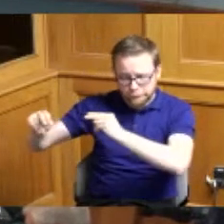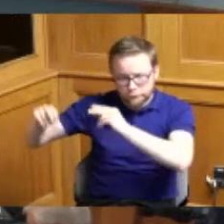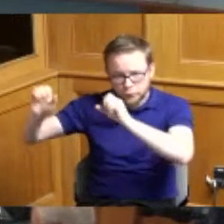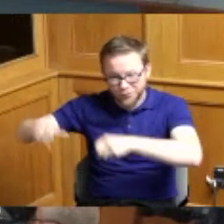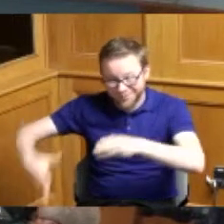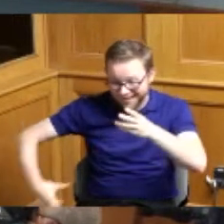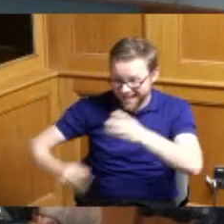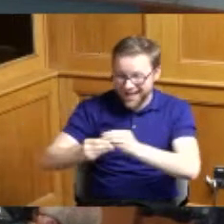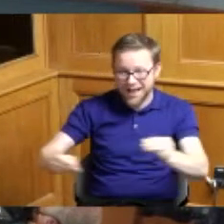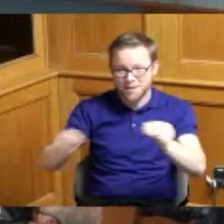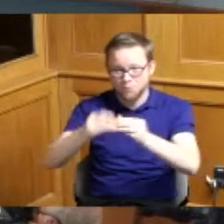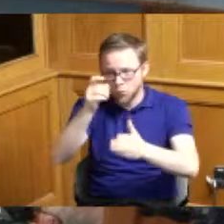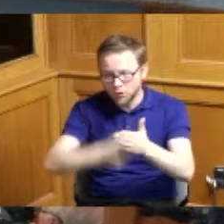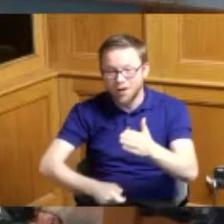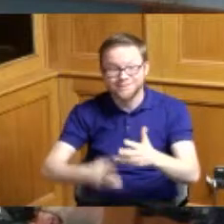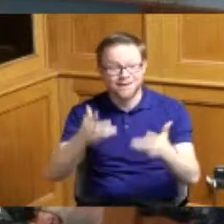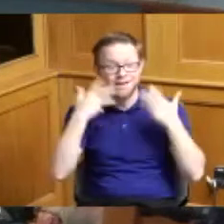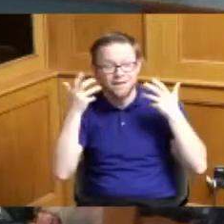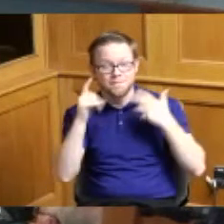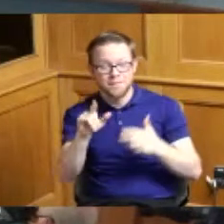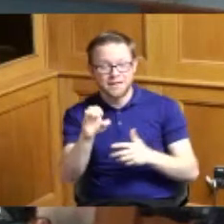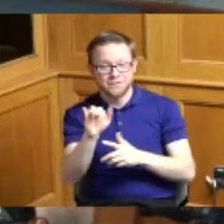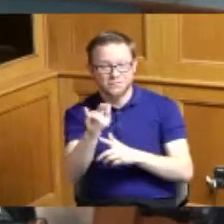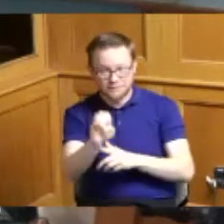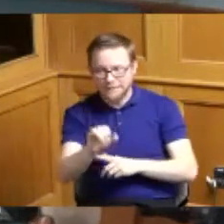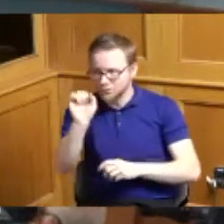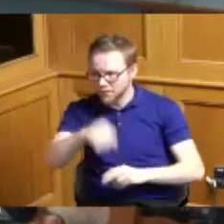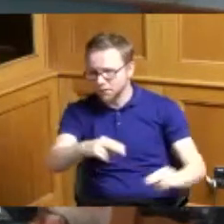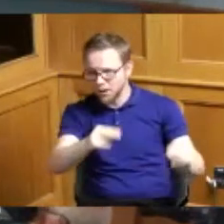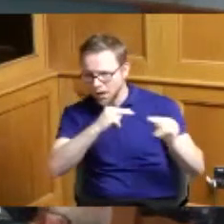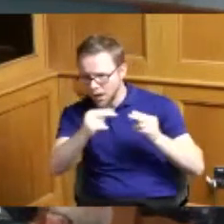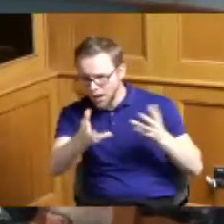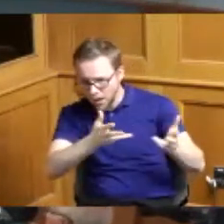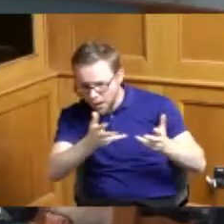the lease the Bengals lease because the lease will play a role that's not in here